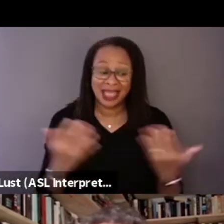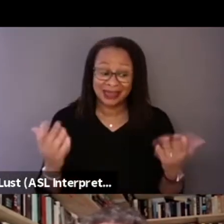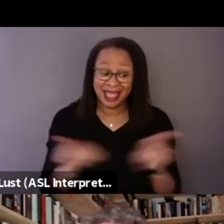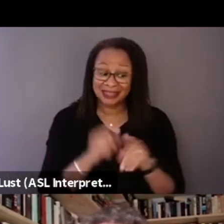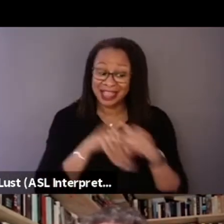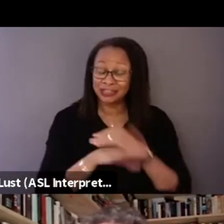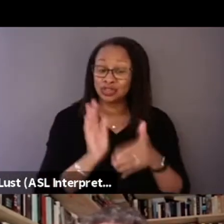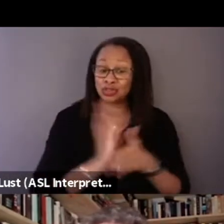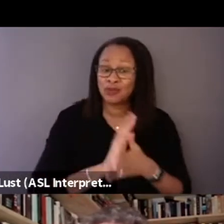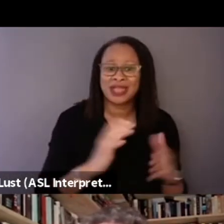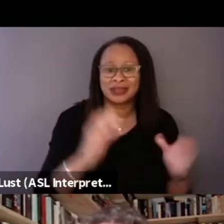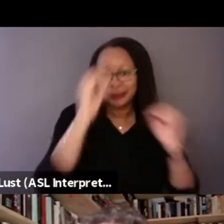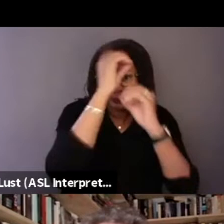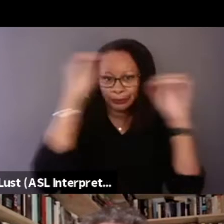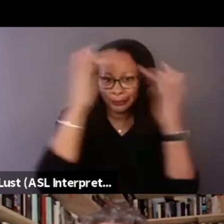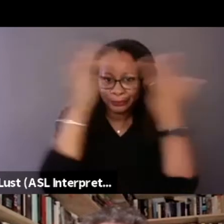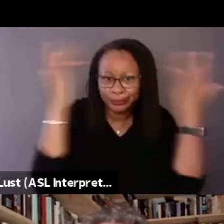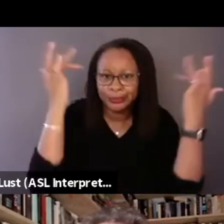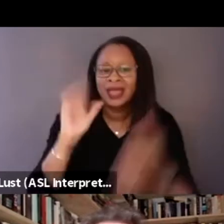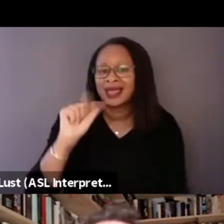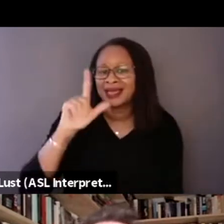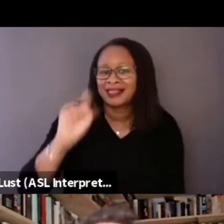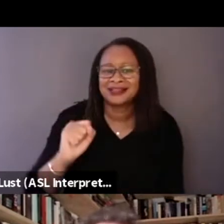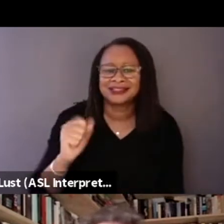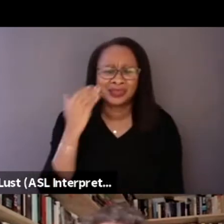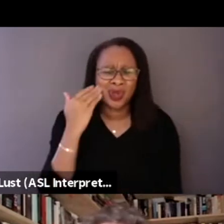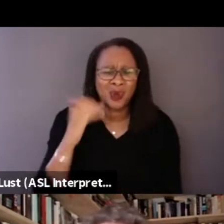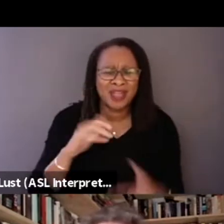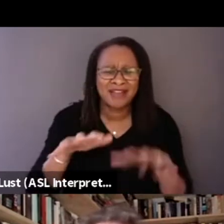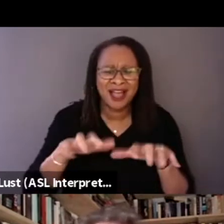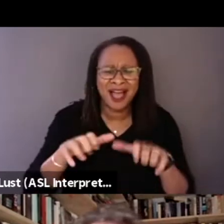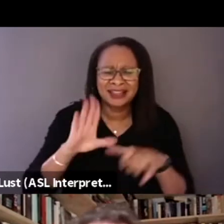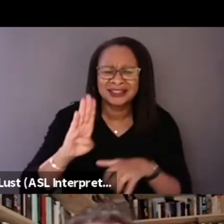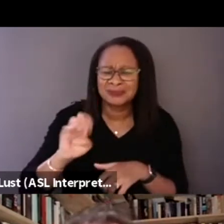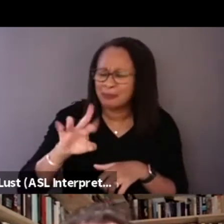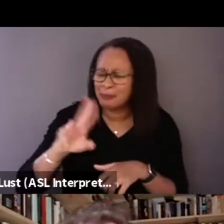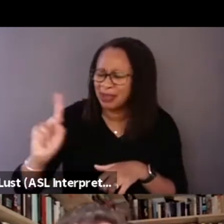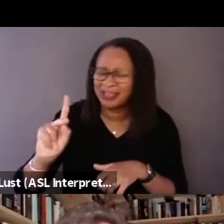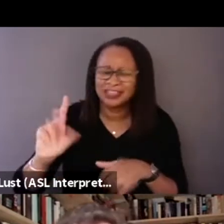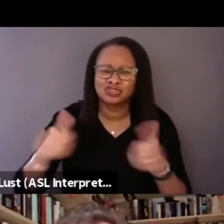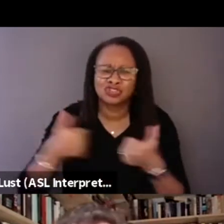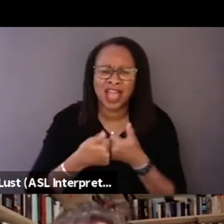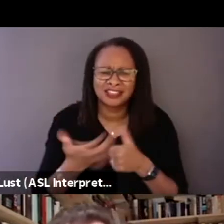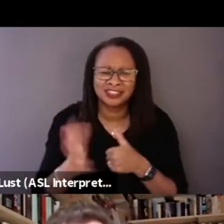I mean, I was like ice bucket challenge and that kind of thing that I think most people had heard about.